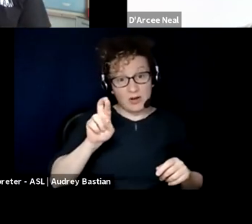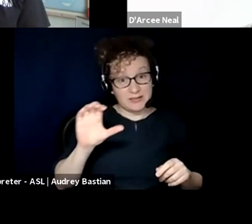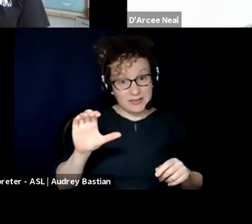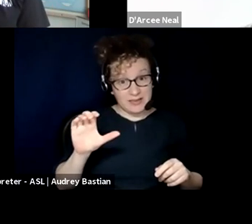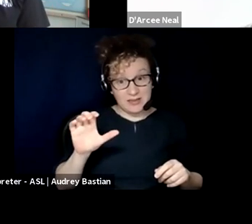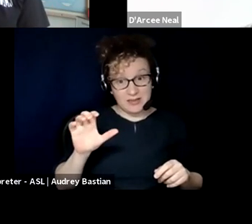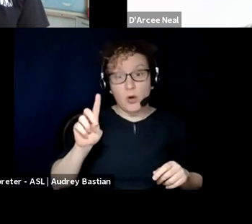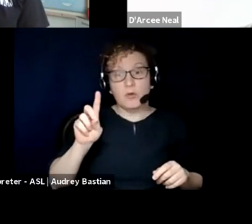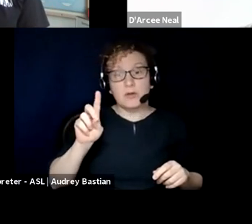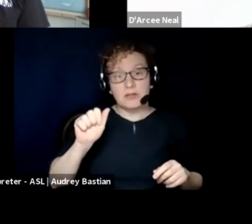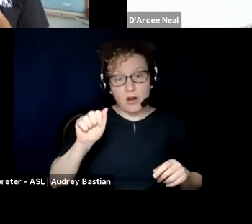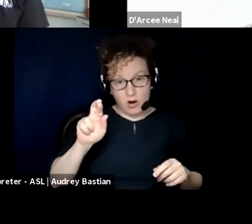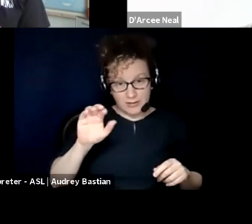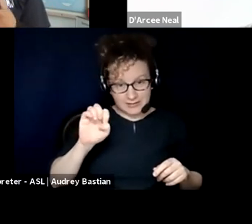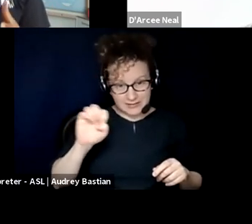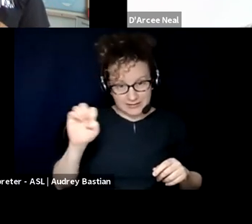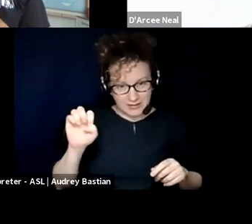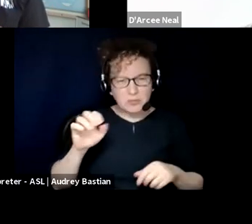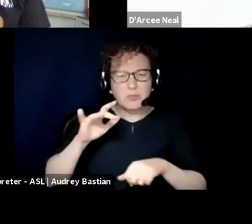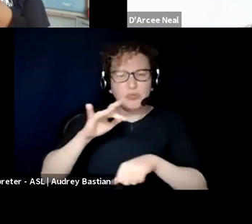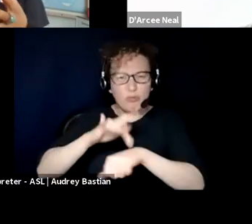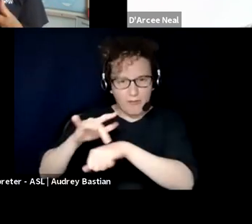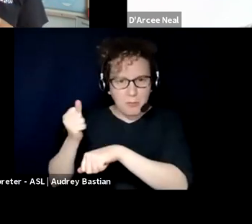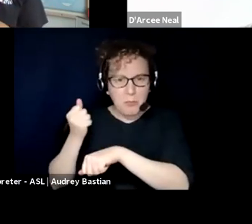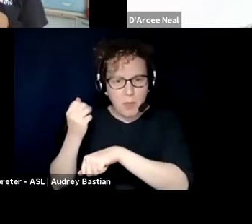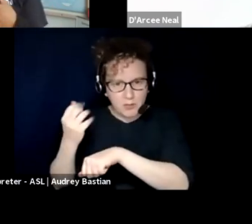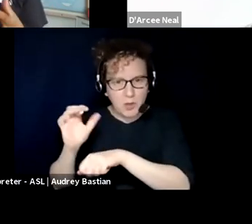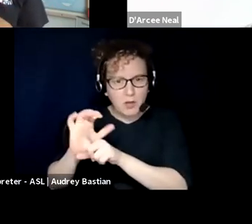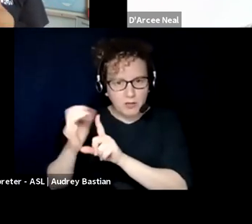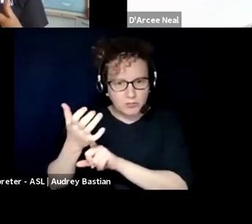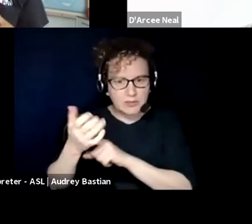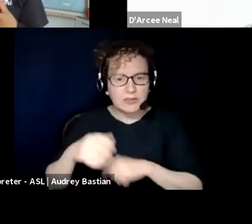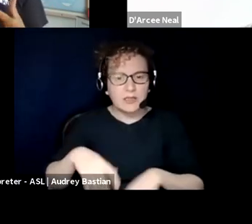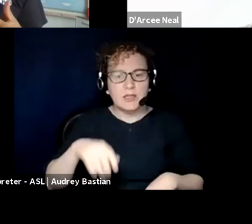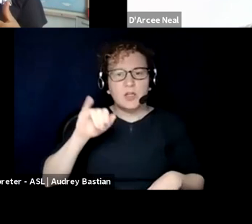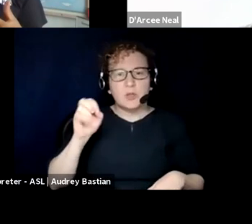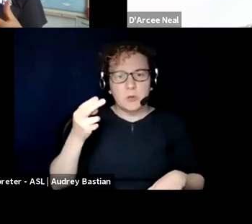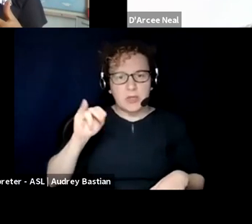Johileny, I think you may have traveled while studying abroad. How did you experience,